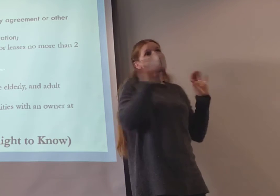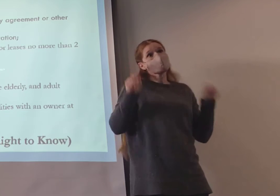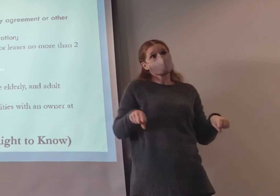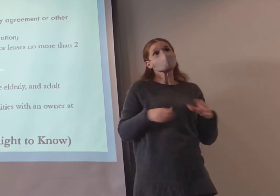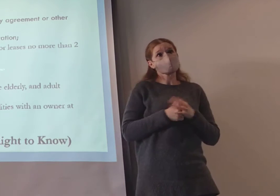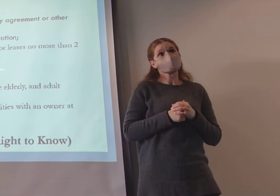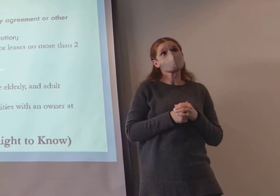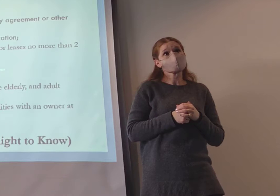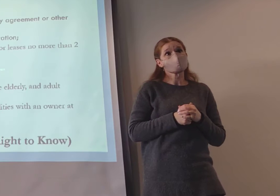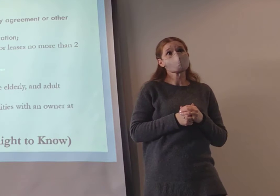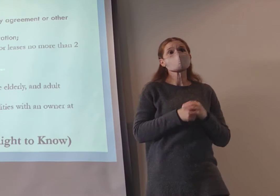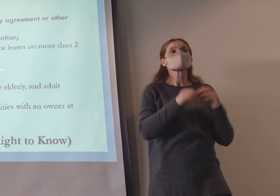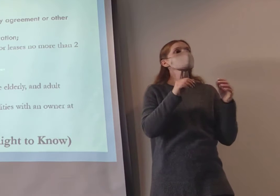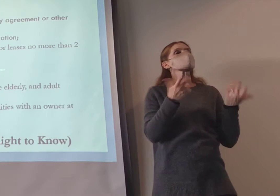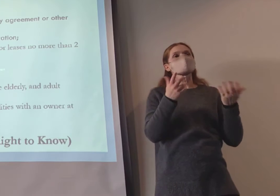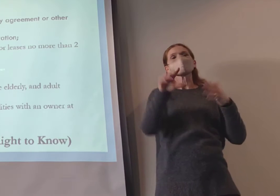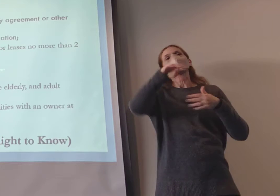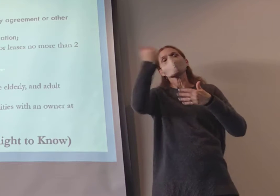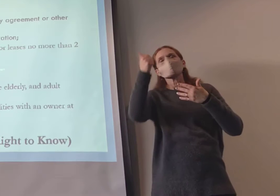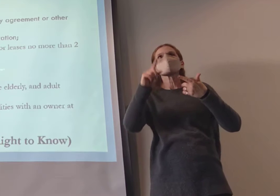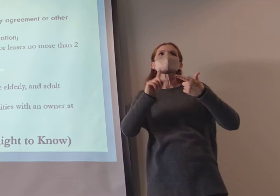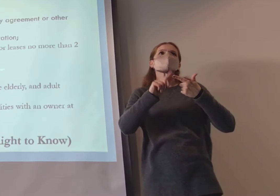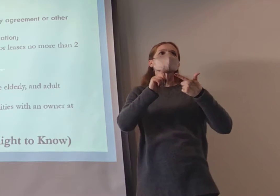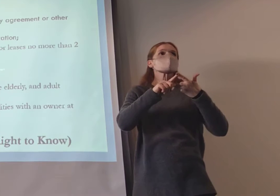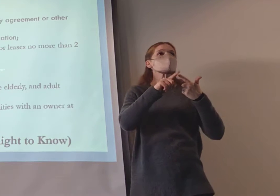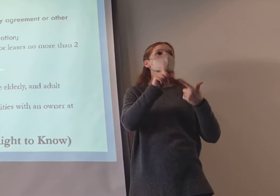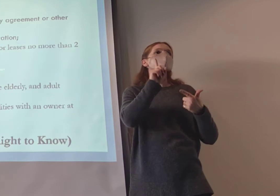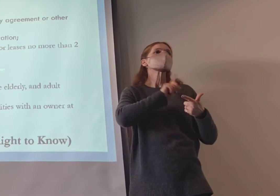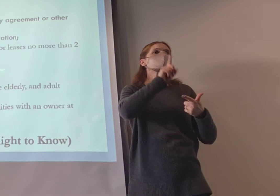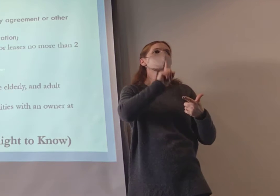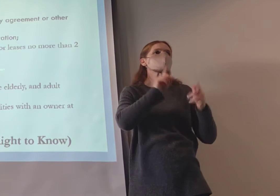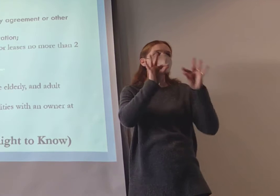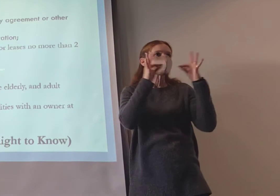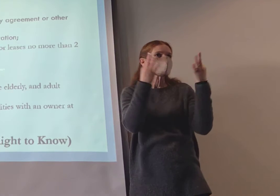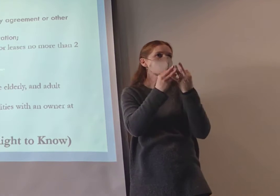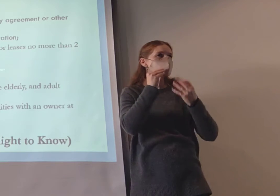Same with single family homes and condos that are owned by an individual person.